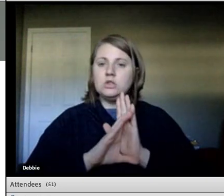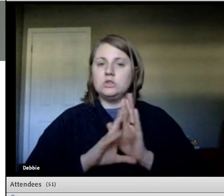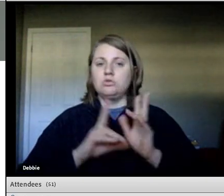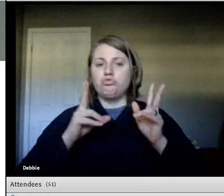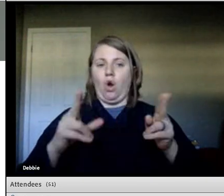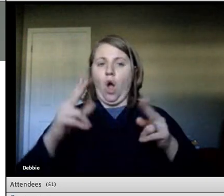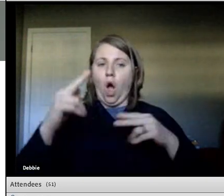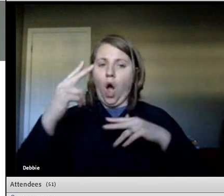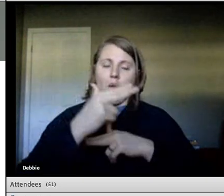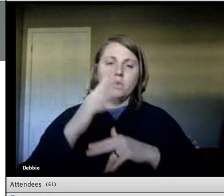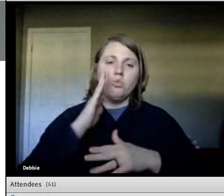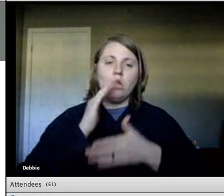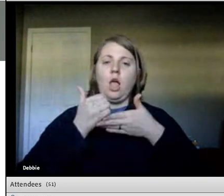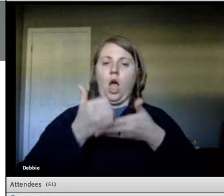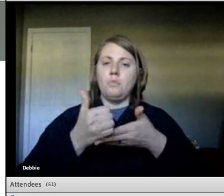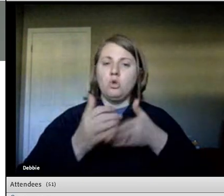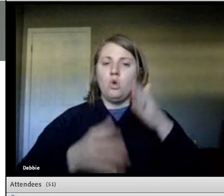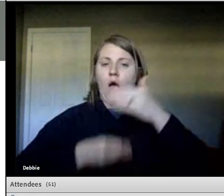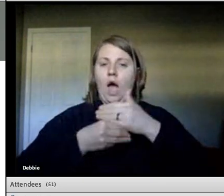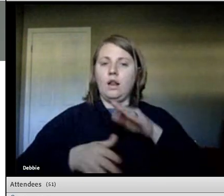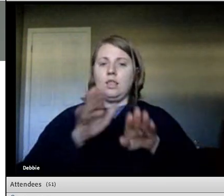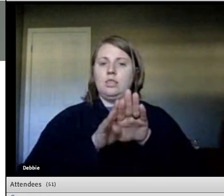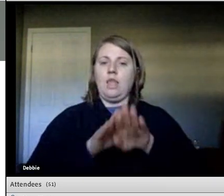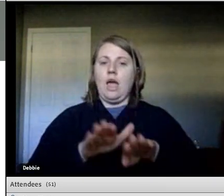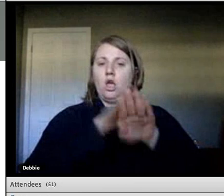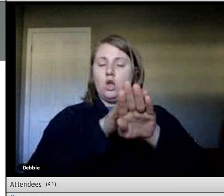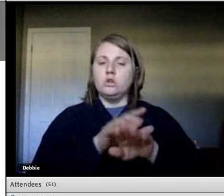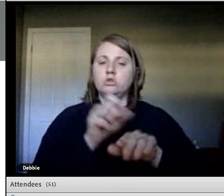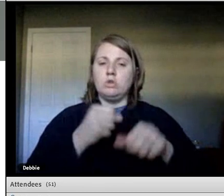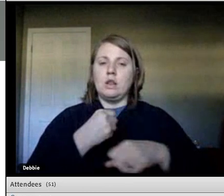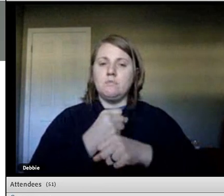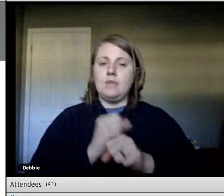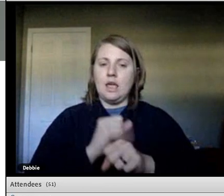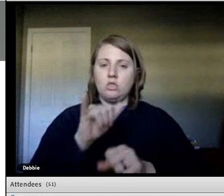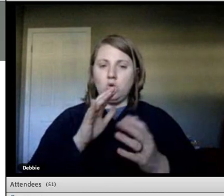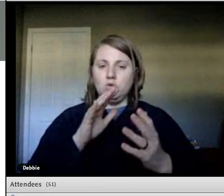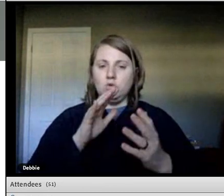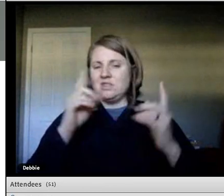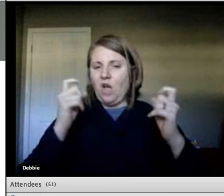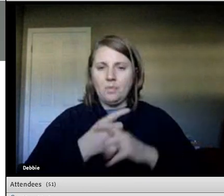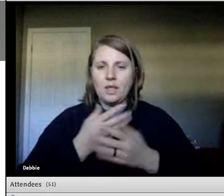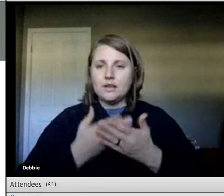so you can make those complex things. If I took this picture and started editing it,